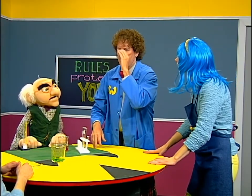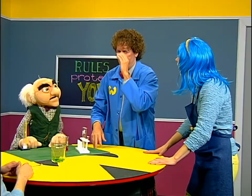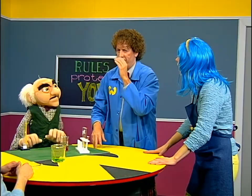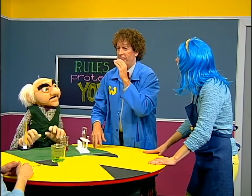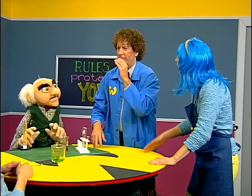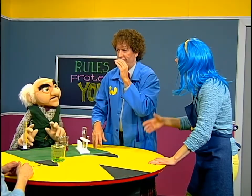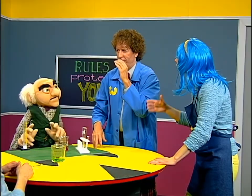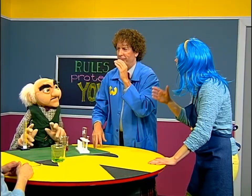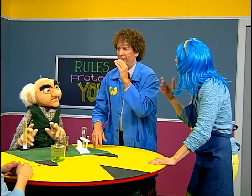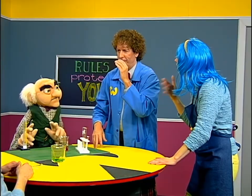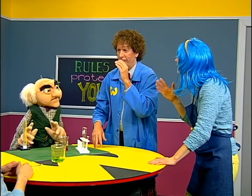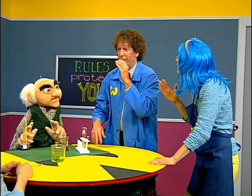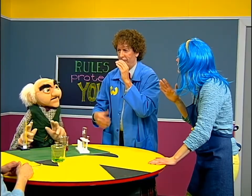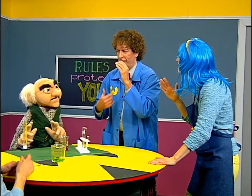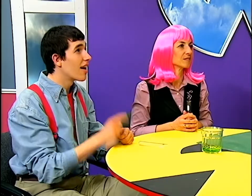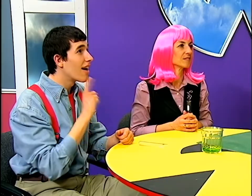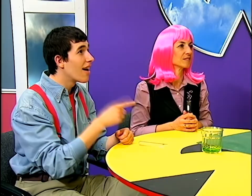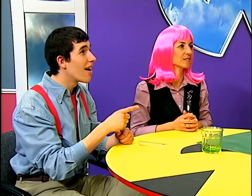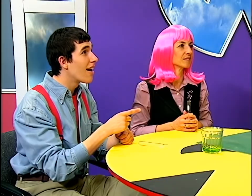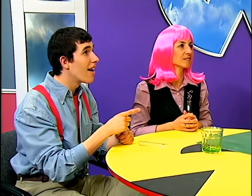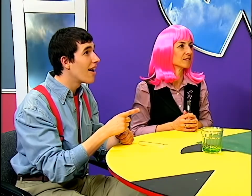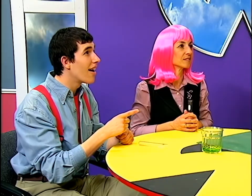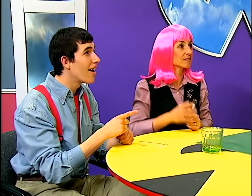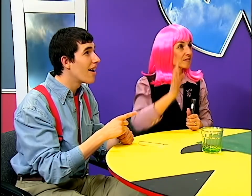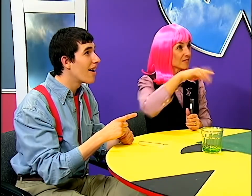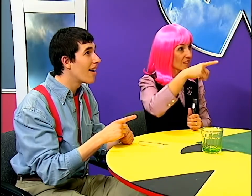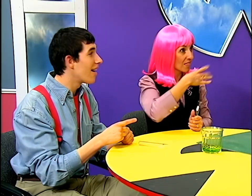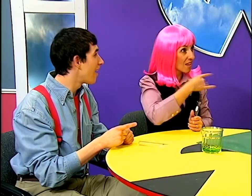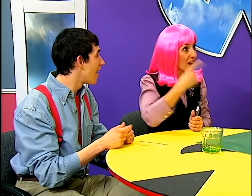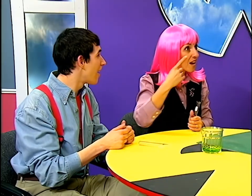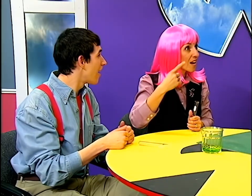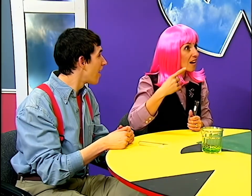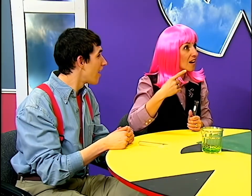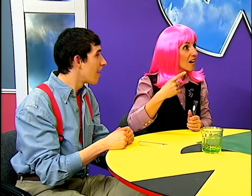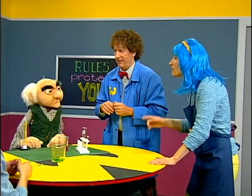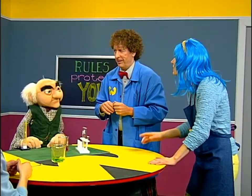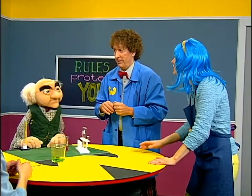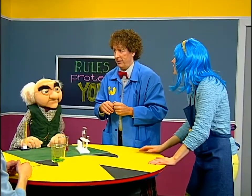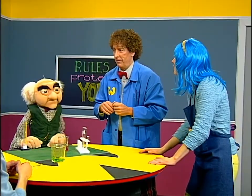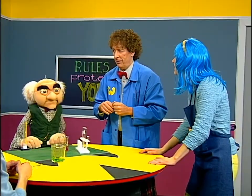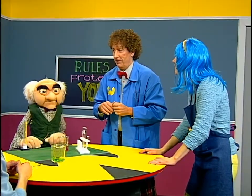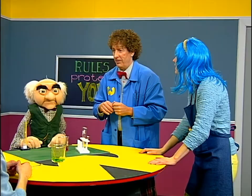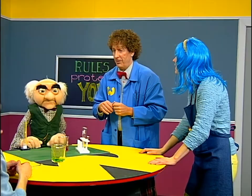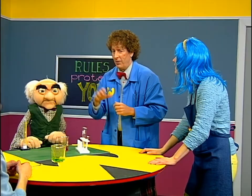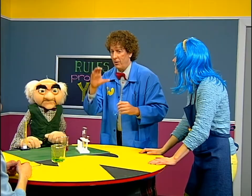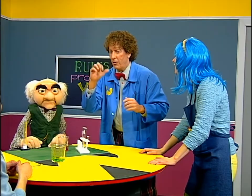YES, YES. OH, WONDERFUL! THANK YOU, MUAH! OOH, OOOH, OOOOH! NOW I'M READY TO WORK.